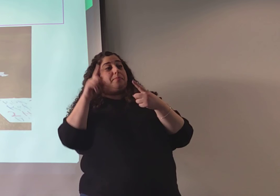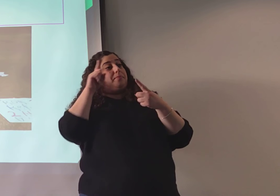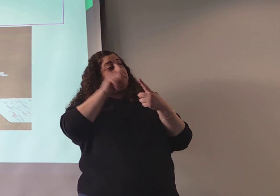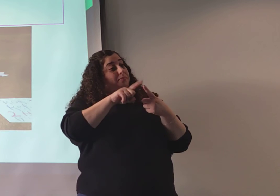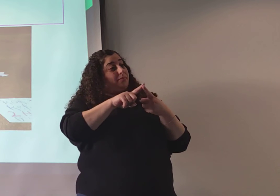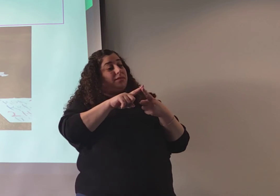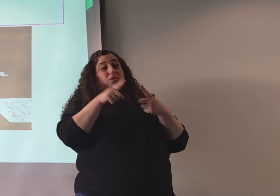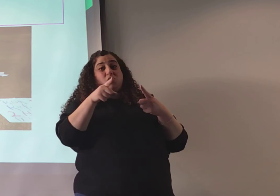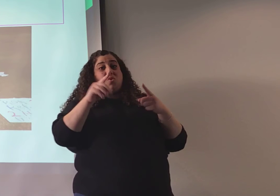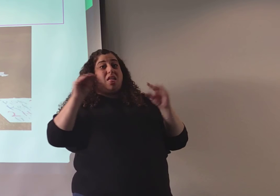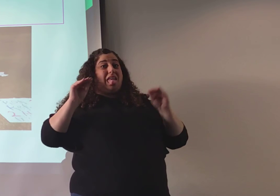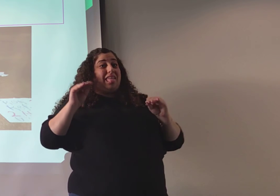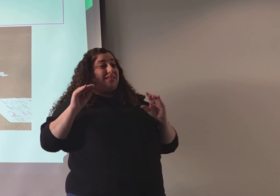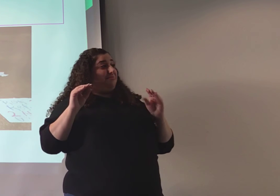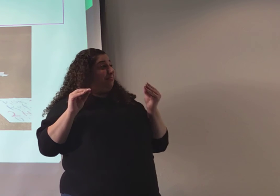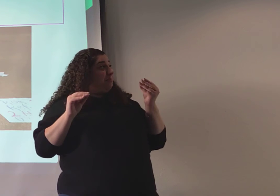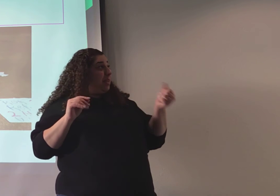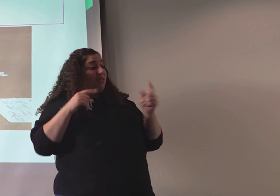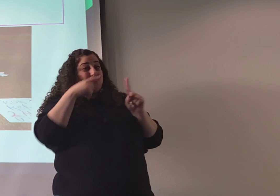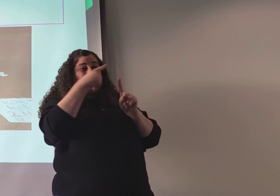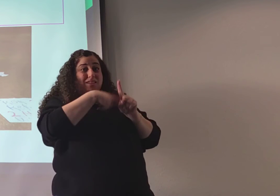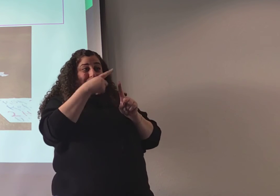to a disability, the tenant can ask for a reasonable accommodation.